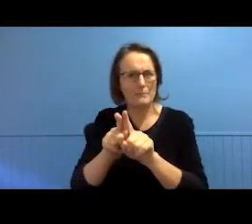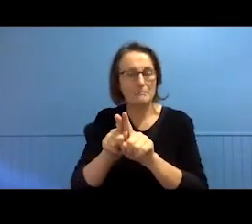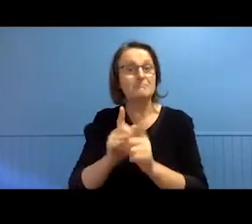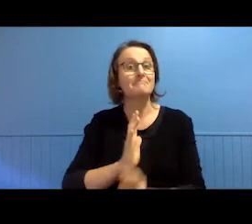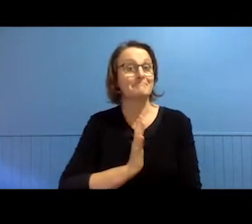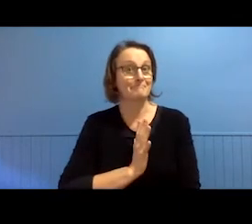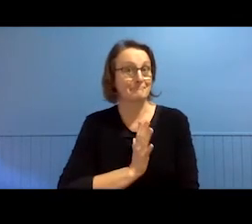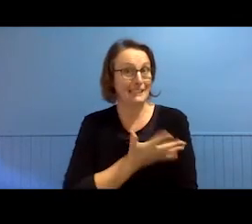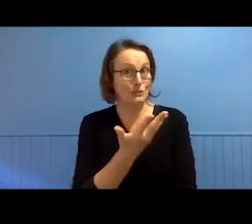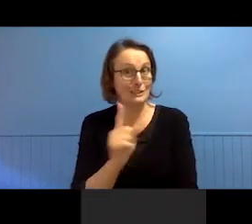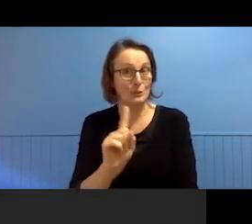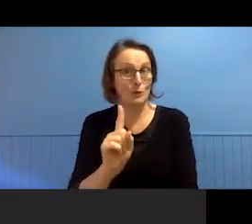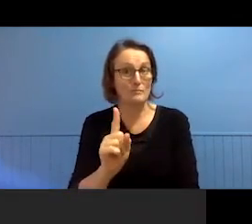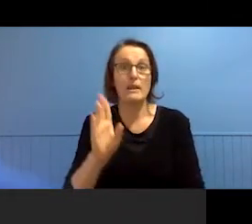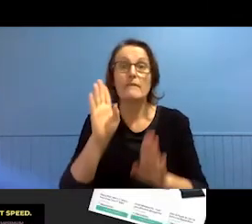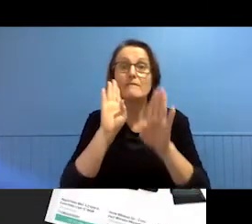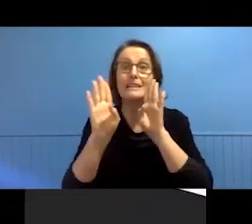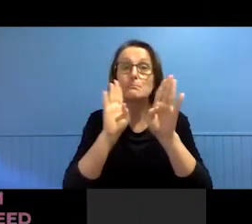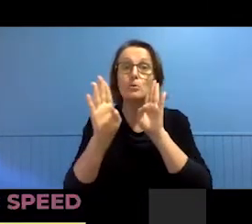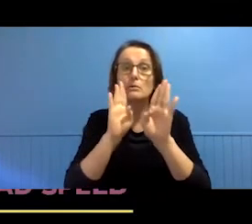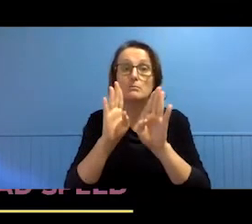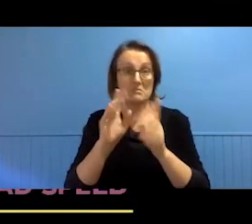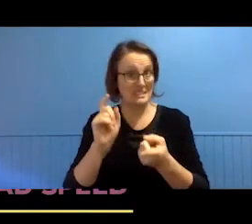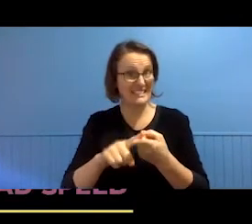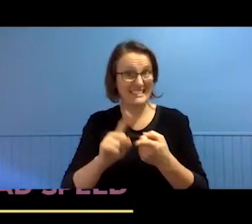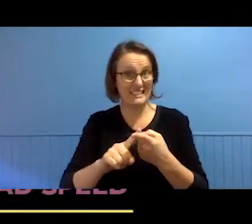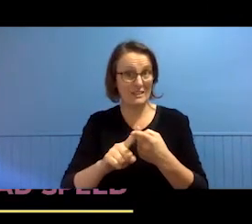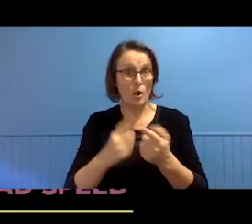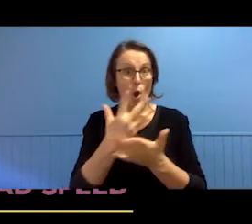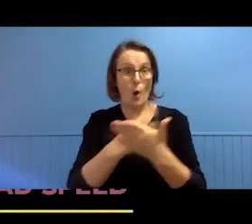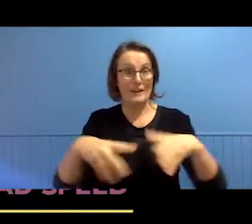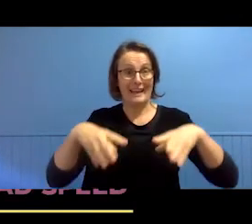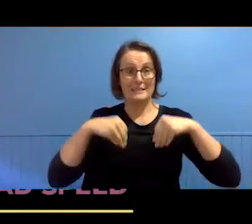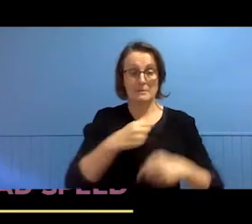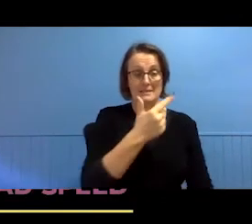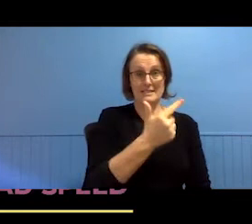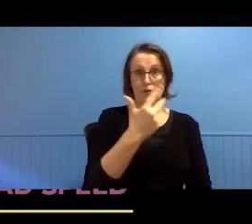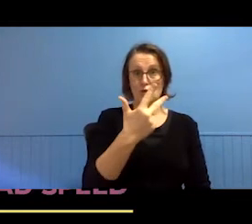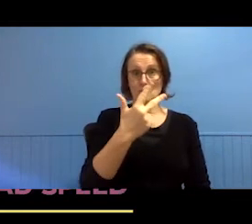about this is Facebook still only accept 720P30. So whatever you put